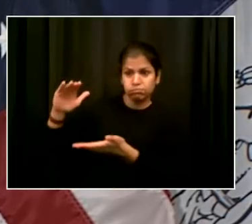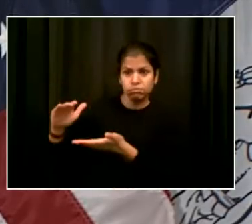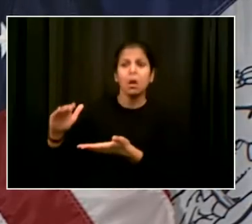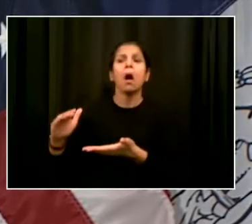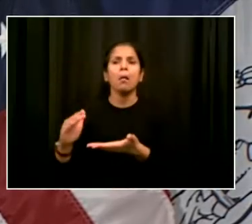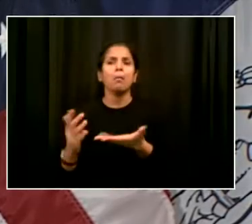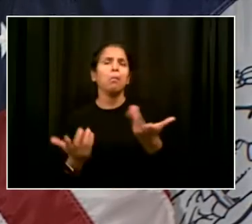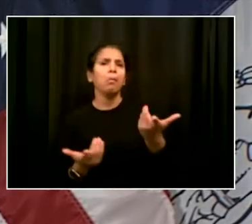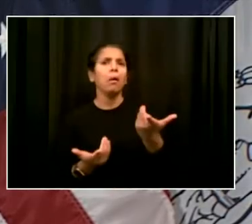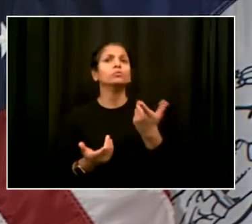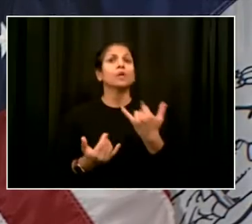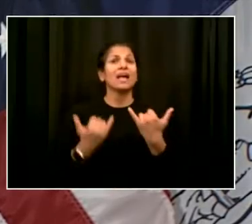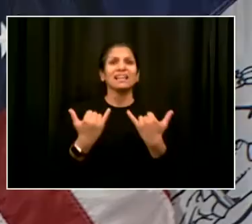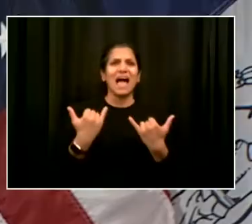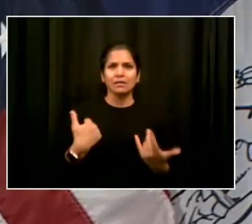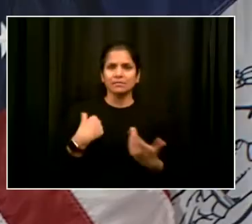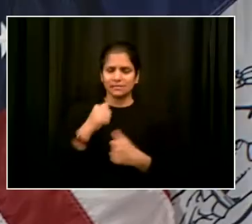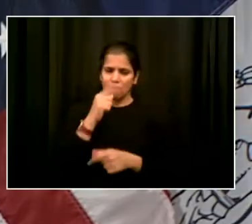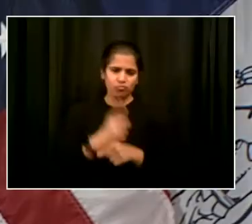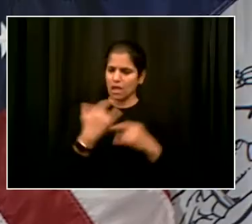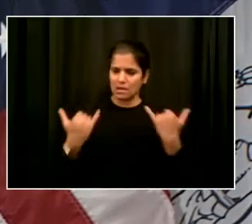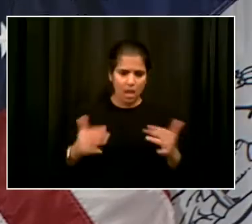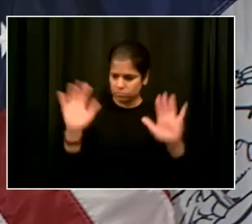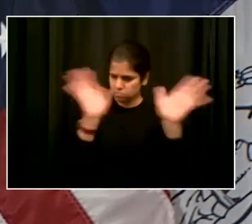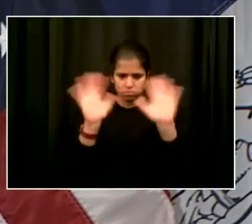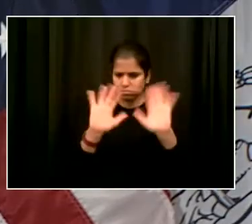THIS IS NOT A TIME TO HAVE PEOPLE COME BACC K FROM REMME OTWOWORK